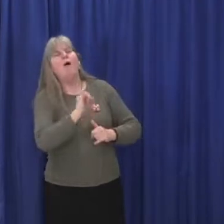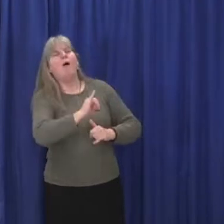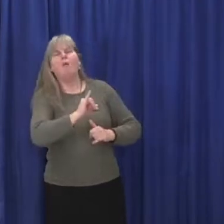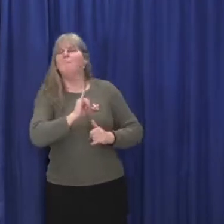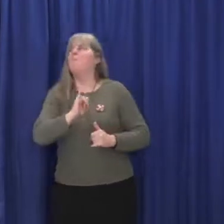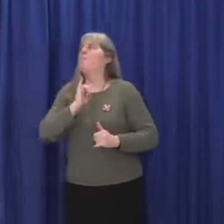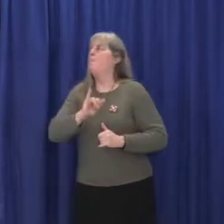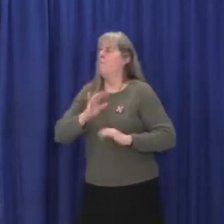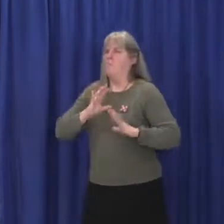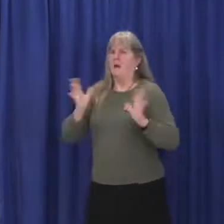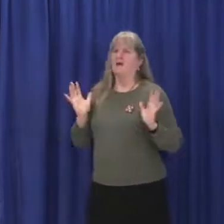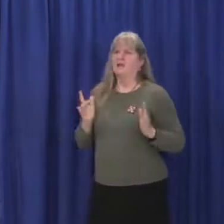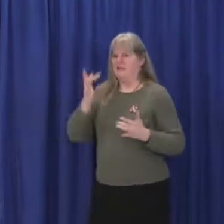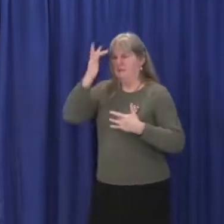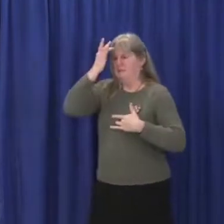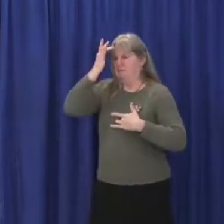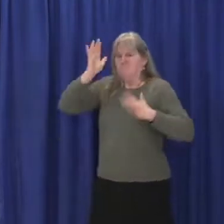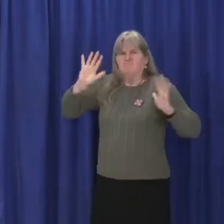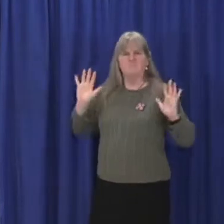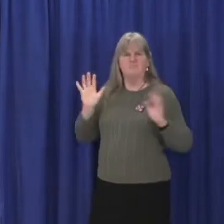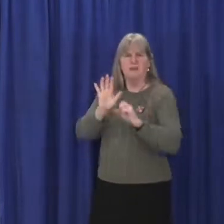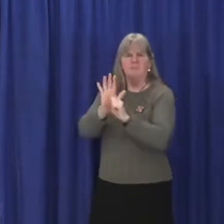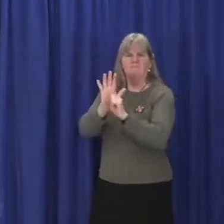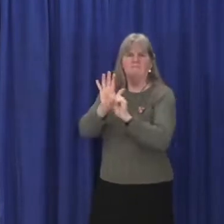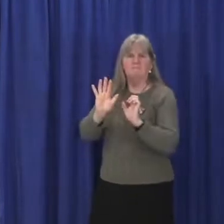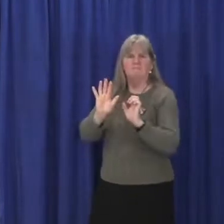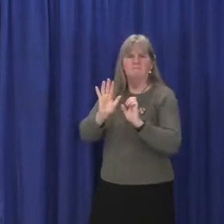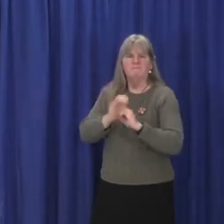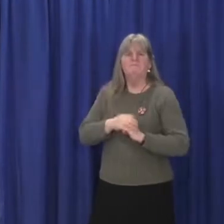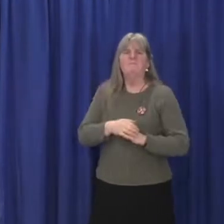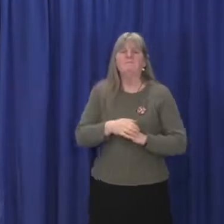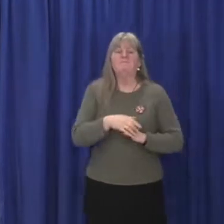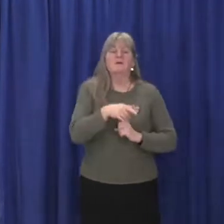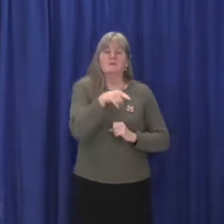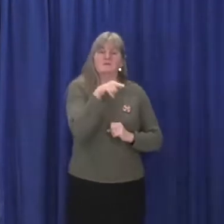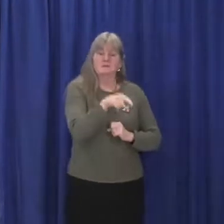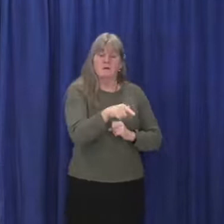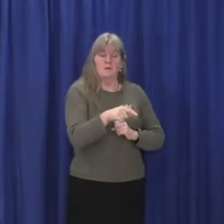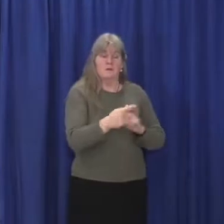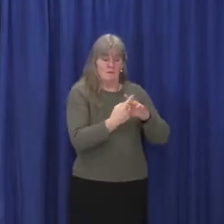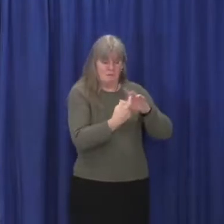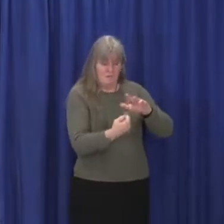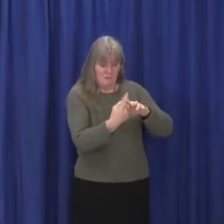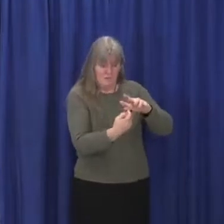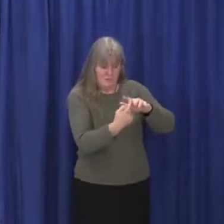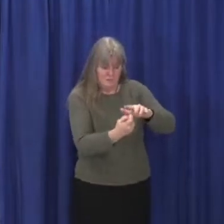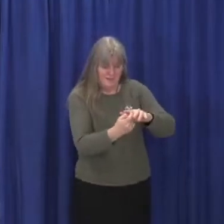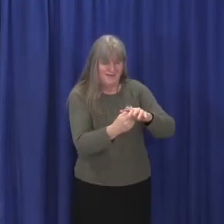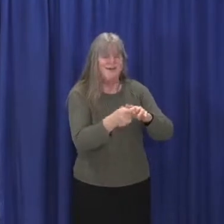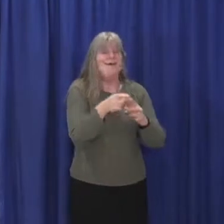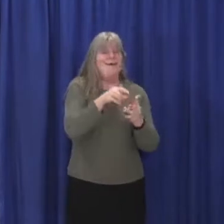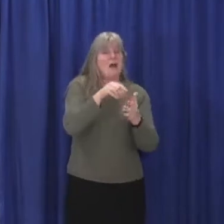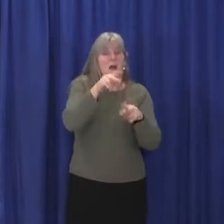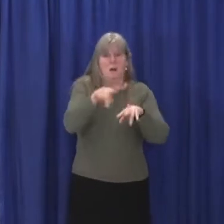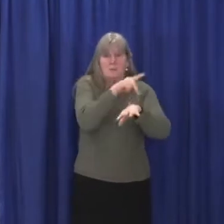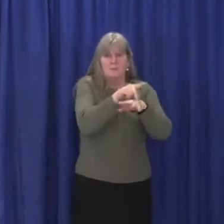that your child is ill. Doing this will allow principals to track absentee rates